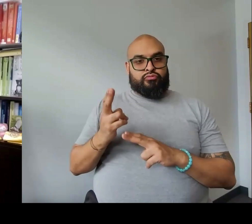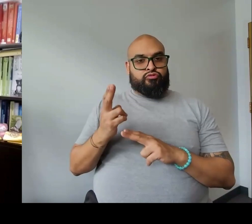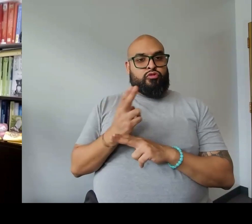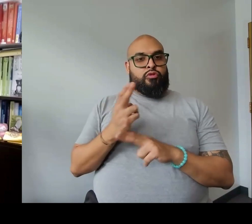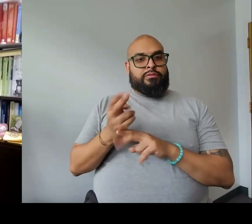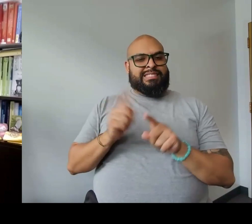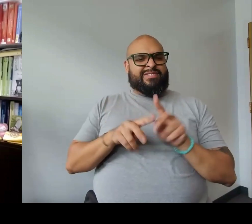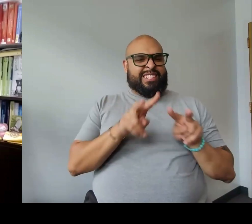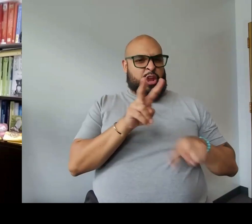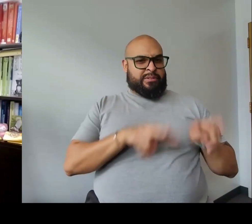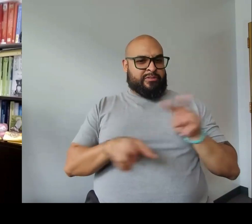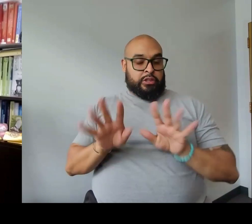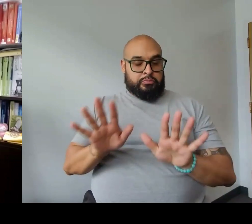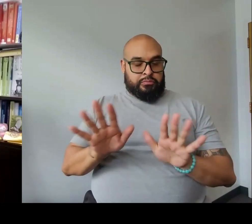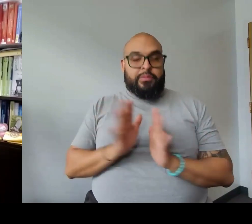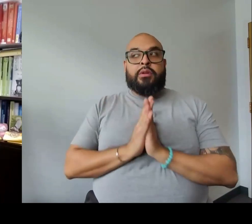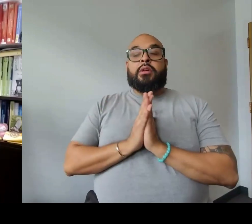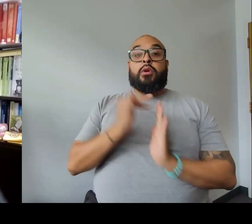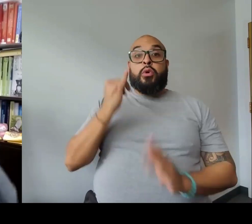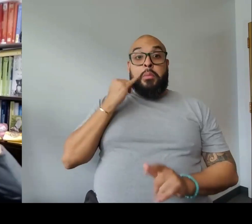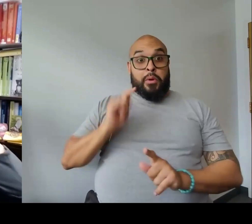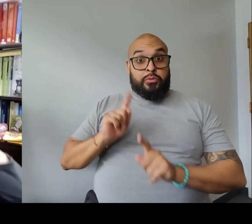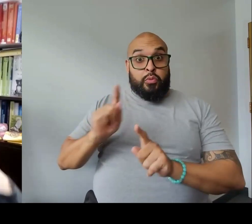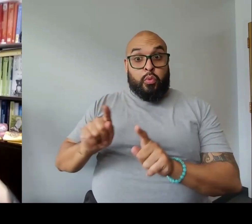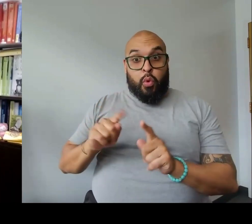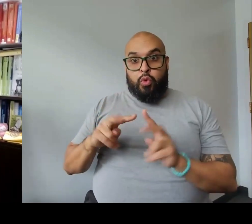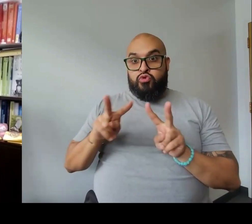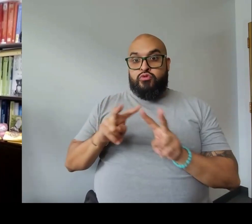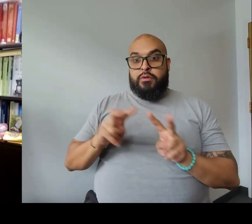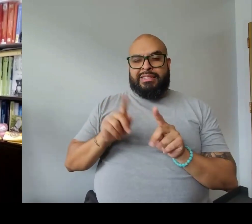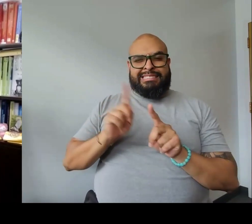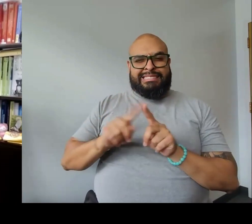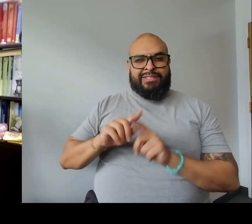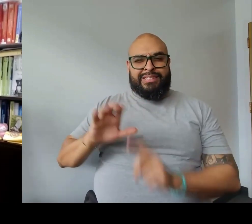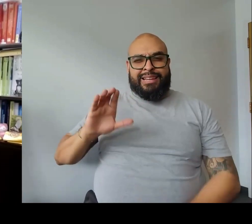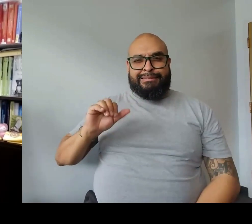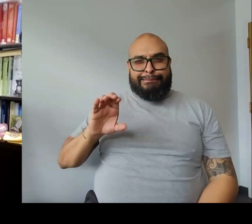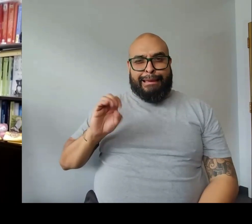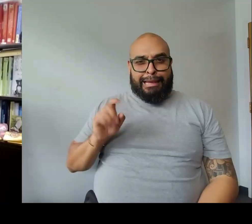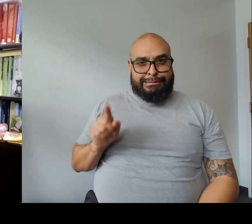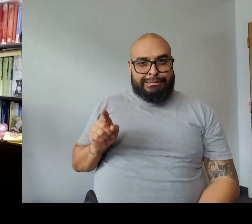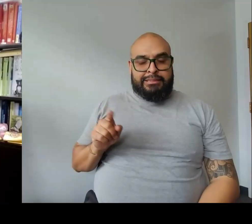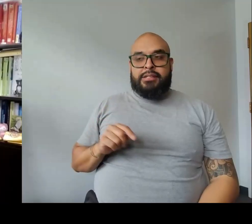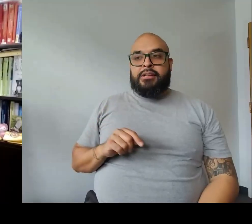When you go to look at cases where there are